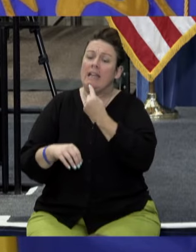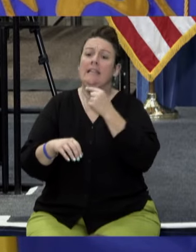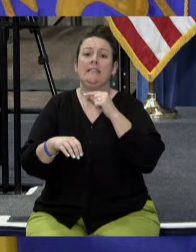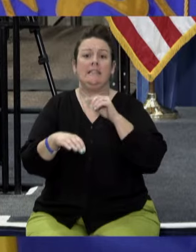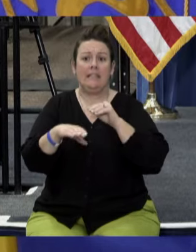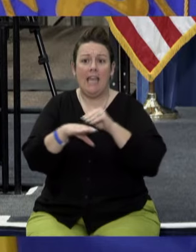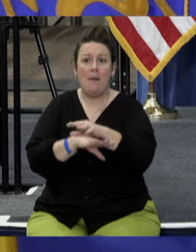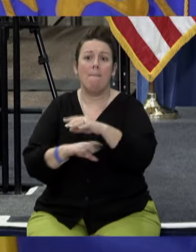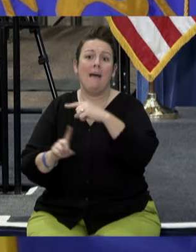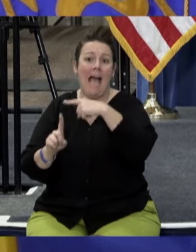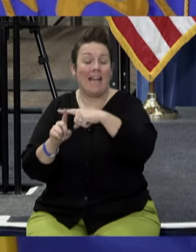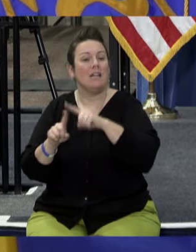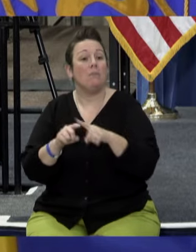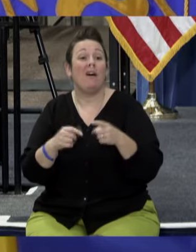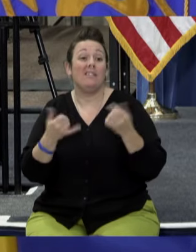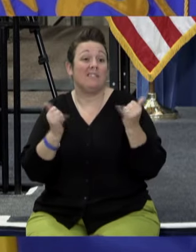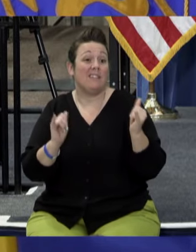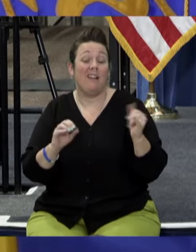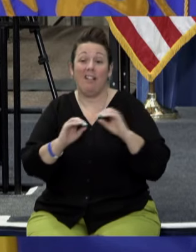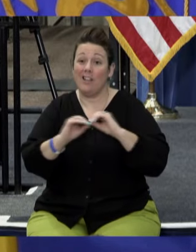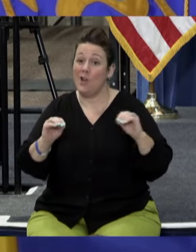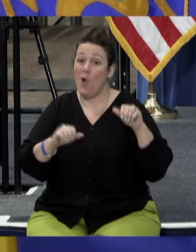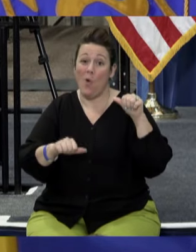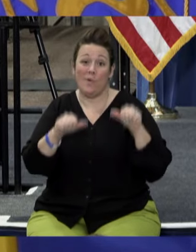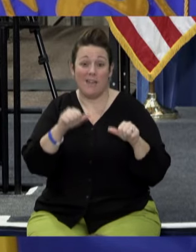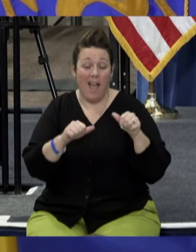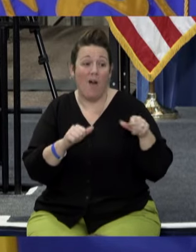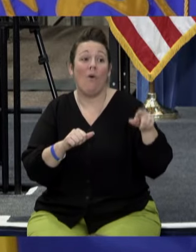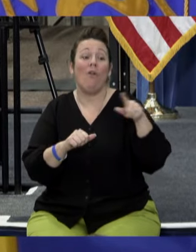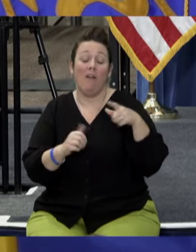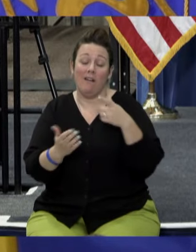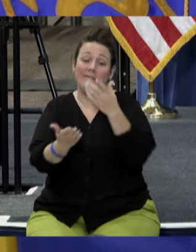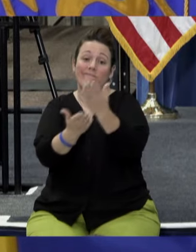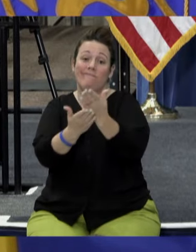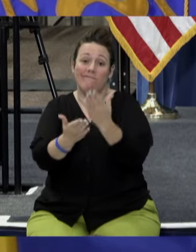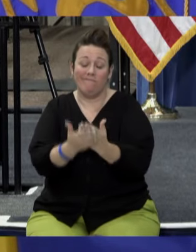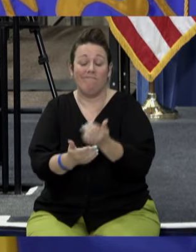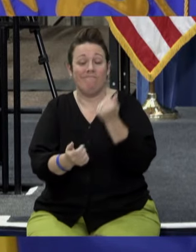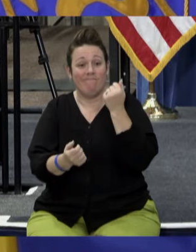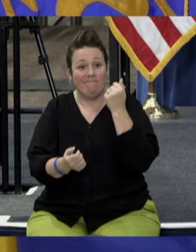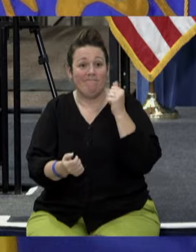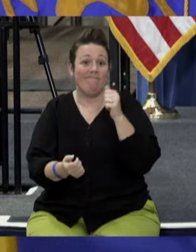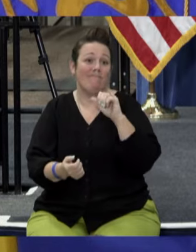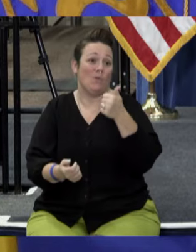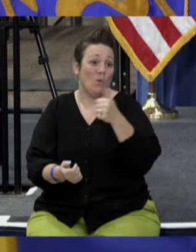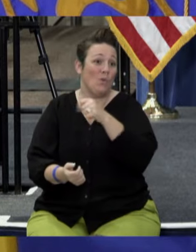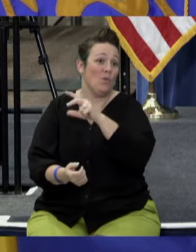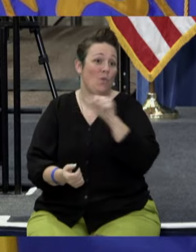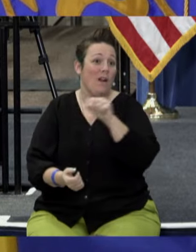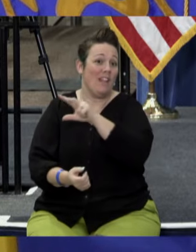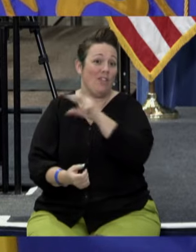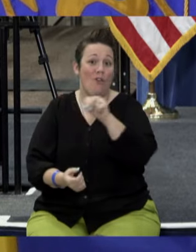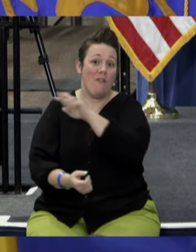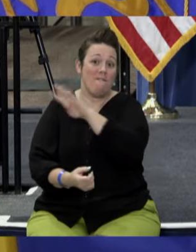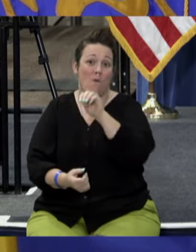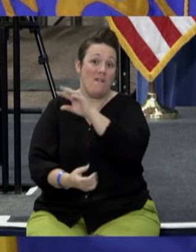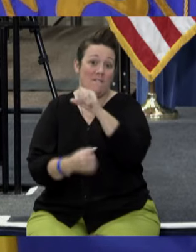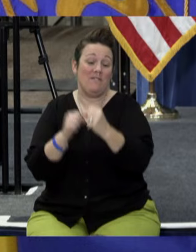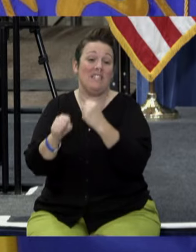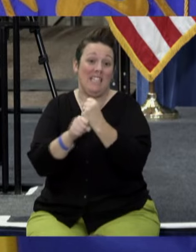reality, which is that decades of insufficient investment in IDD services have left providers